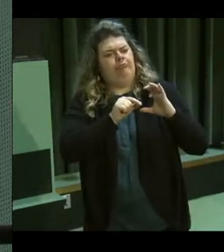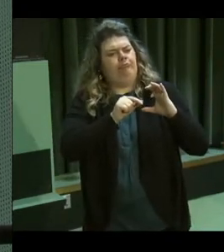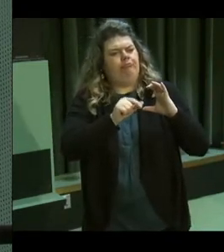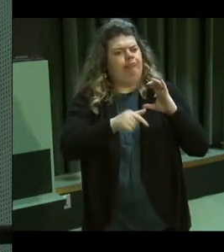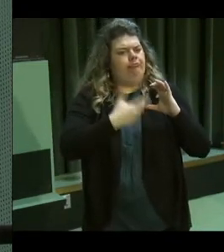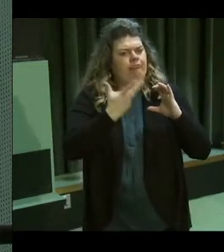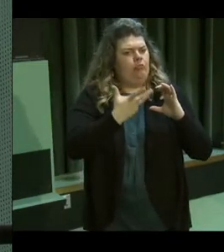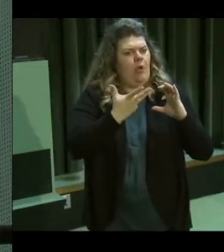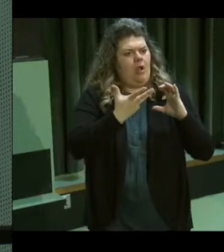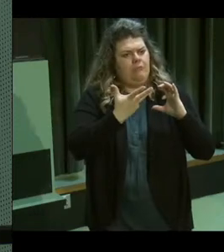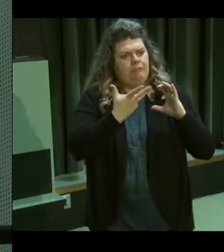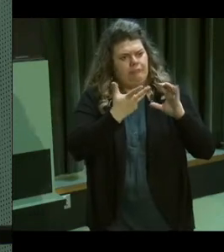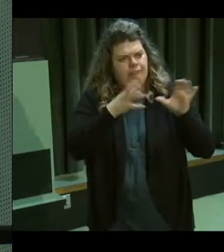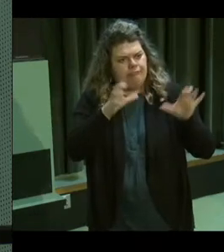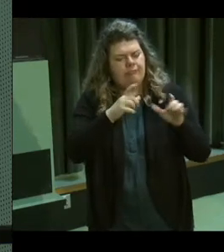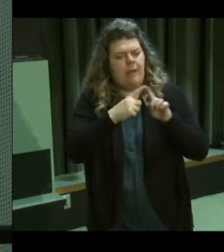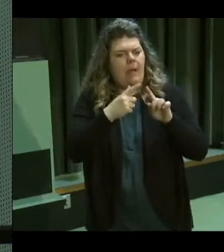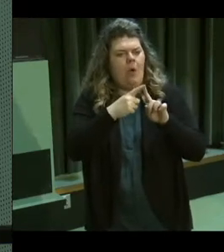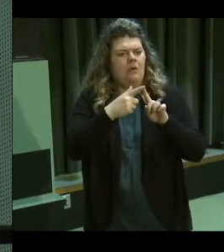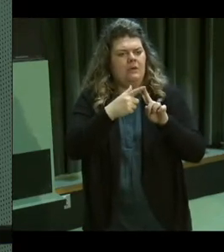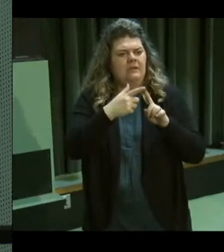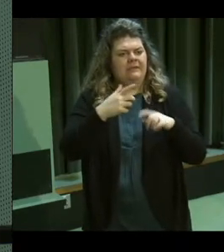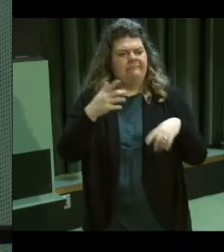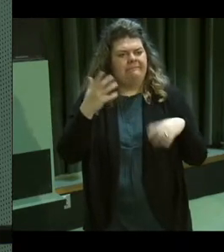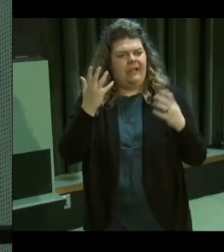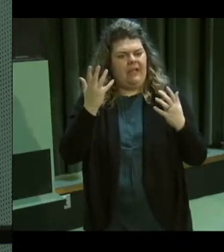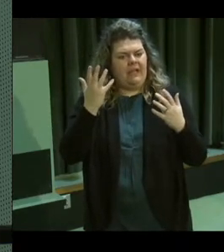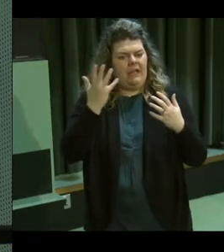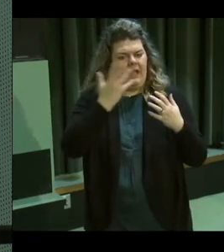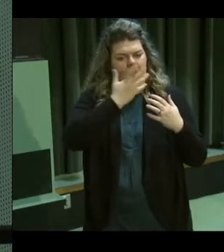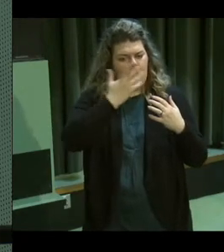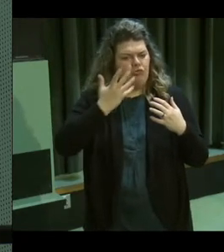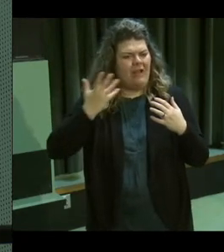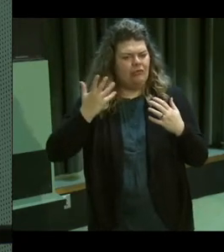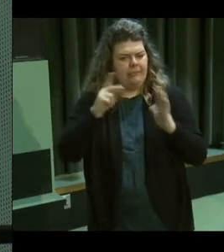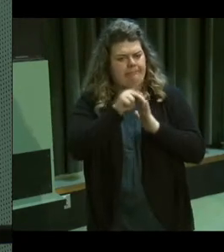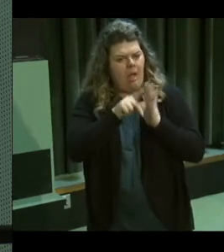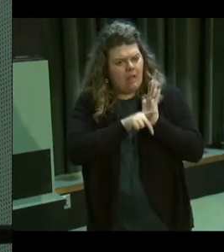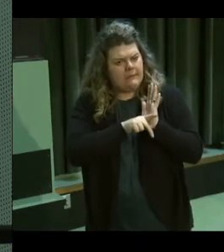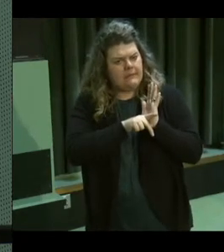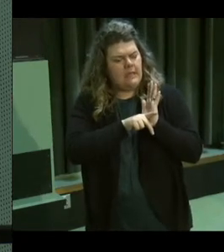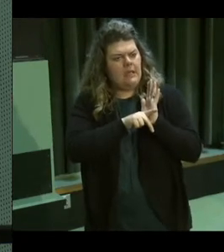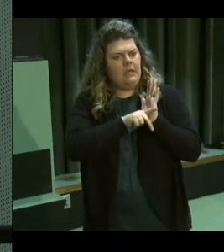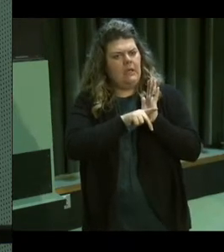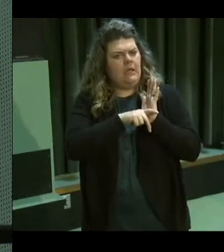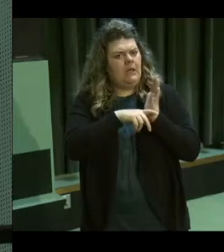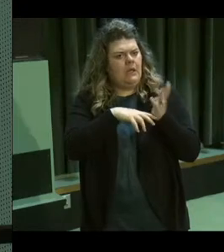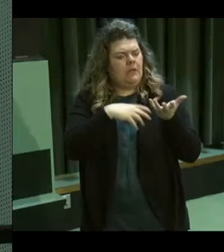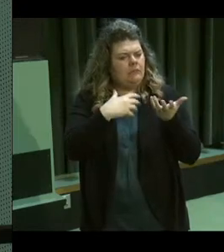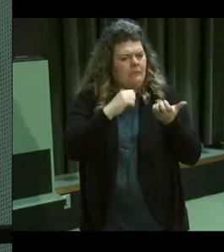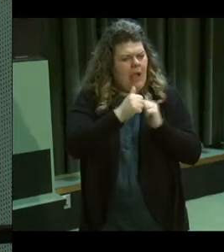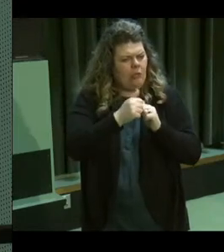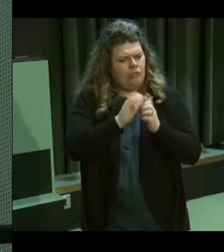or about immigration policy reform and how we can get there